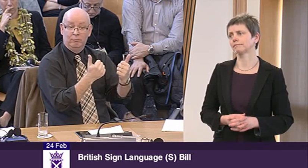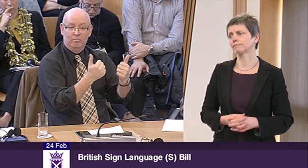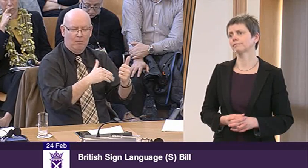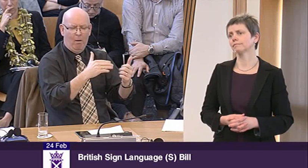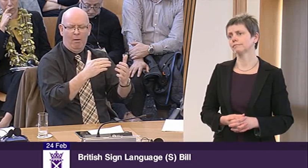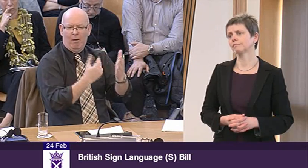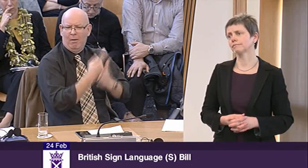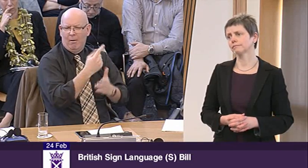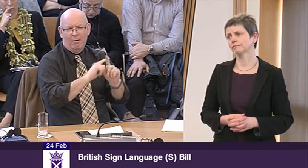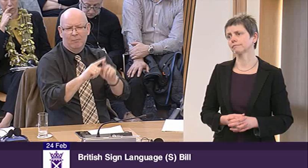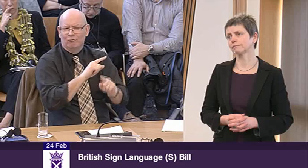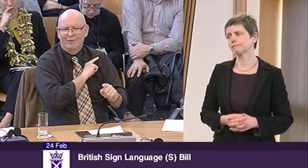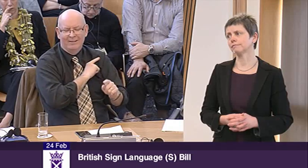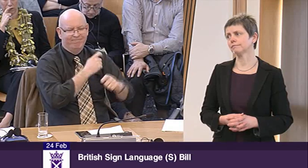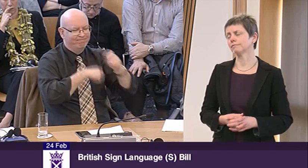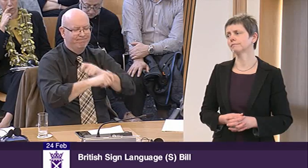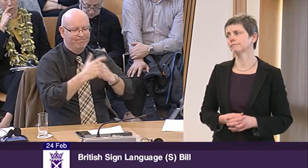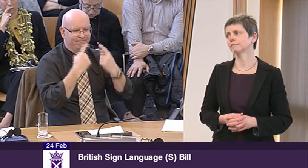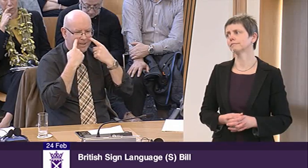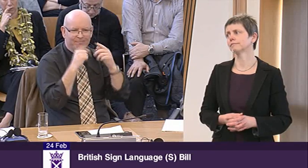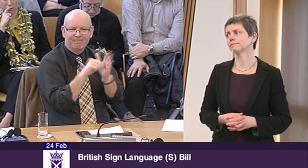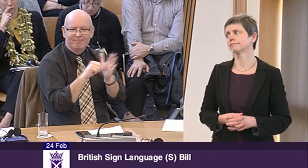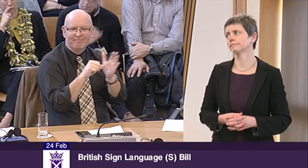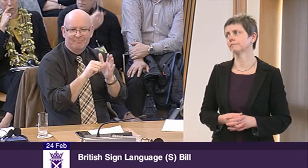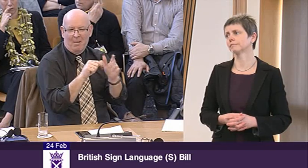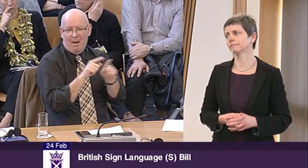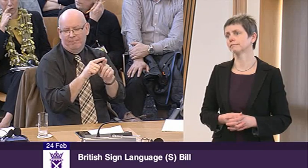Somebody who grows up with perfectly good sight might lose their sight for a number